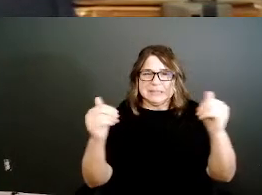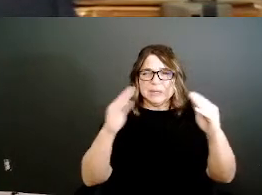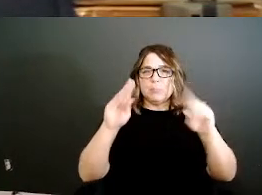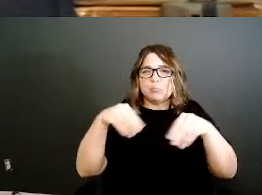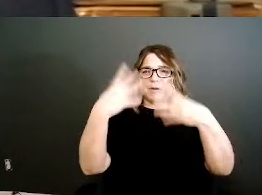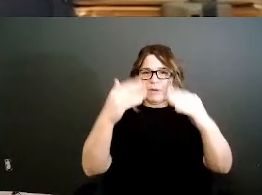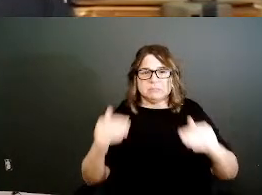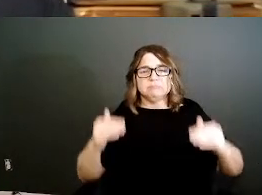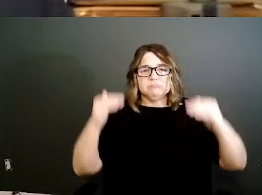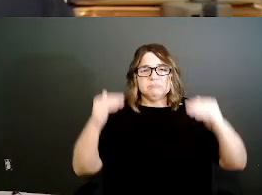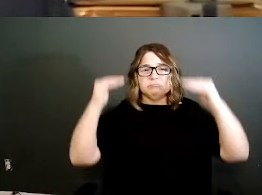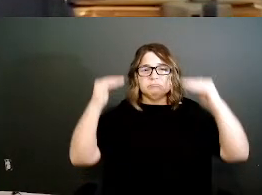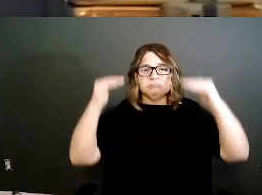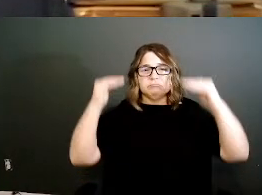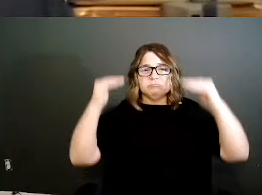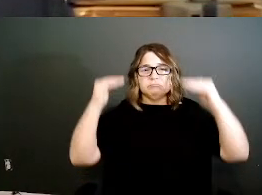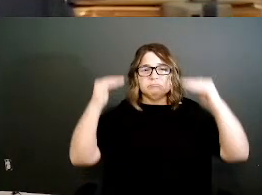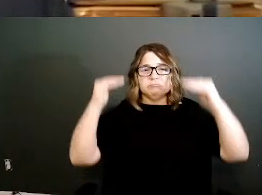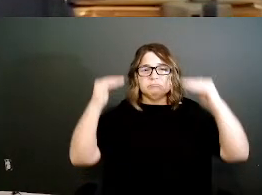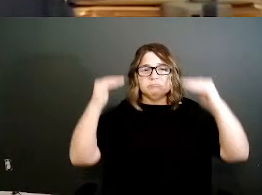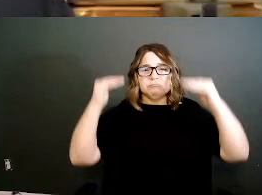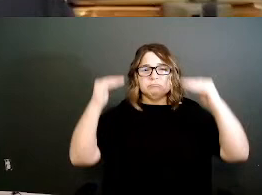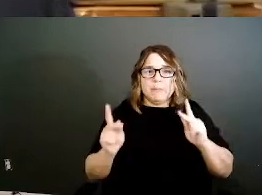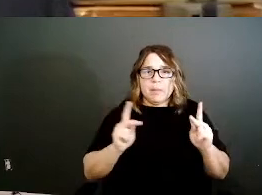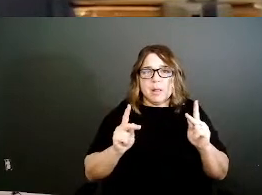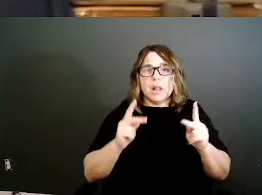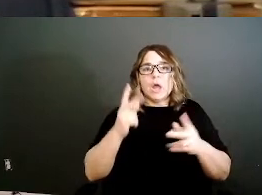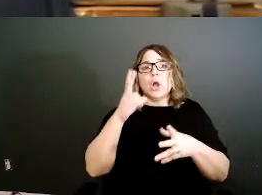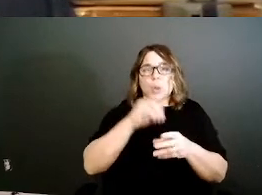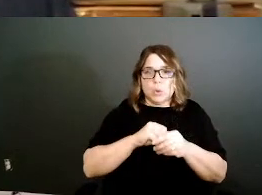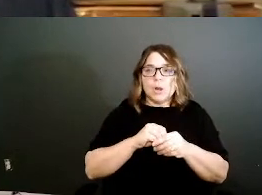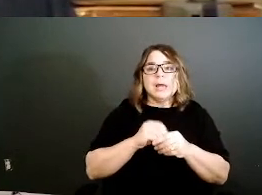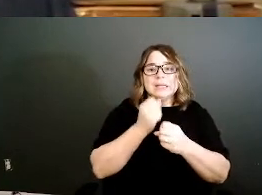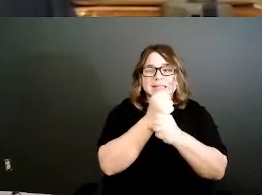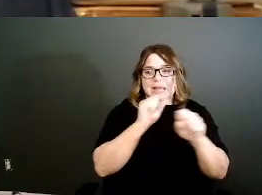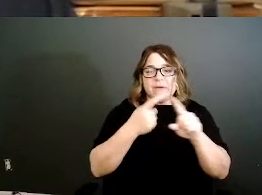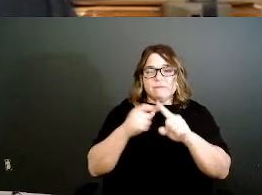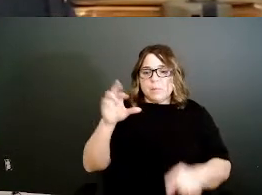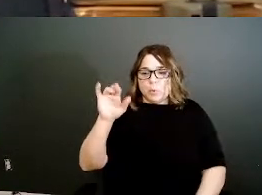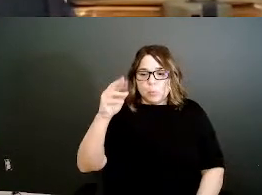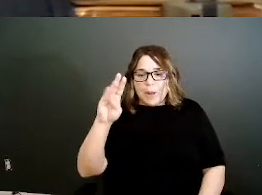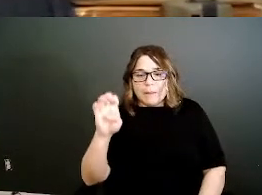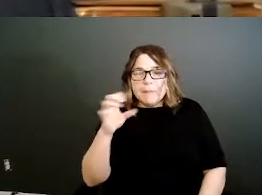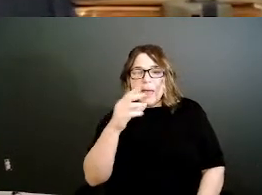AND I REALLY HOPE THAT WE CAN ACHIEVE THAT IN THE FUTURE. I WISH EVERYBODY THE BEST IN THAT PURSUIT.